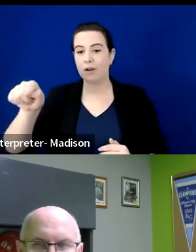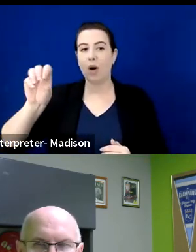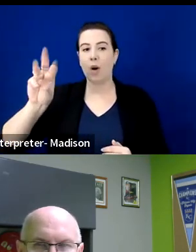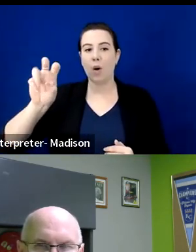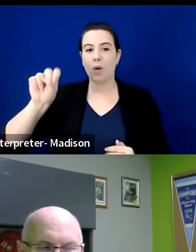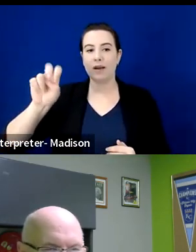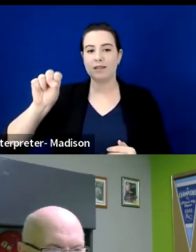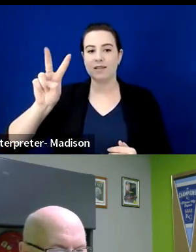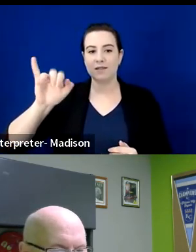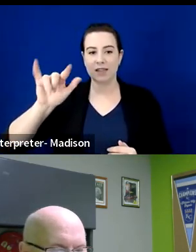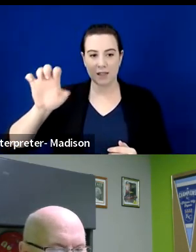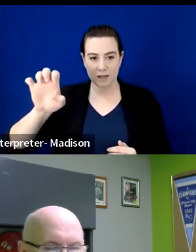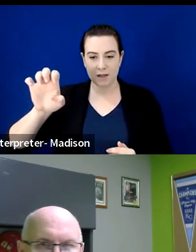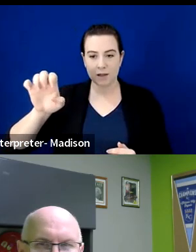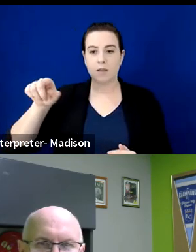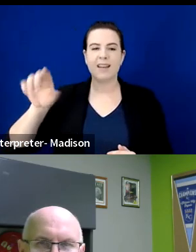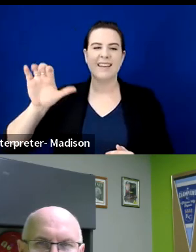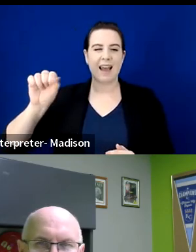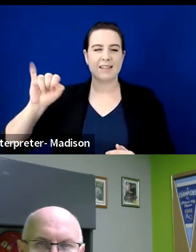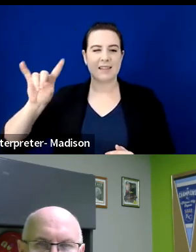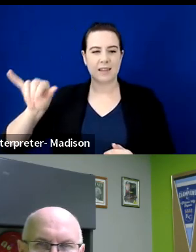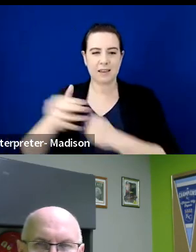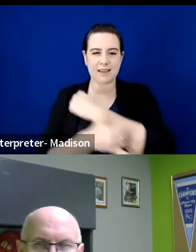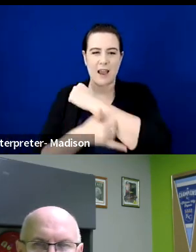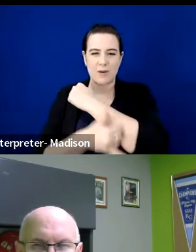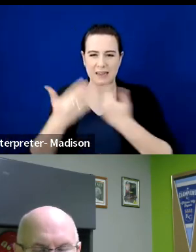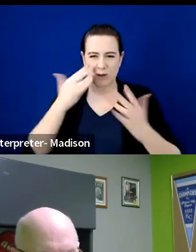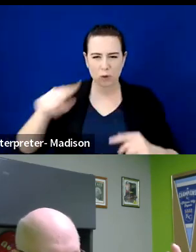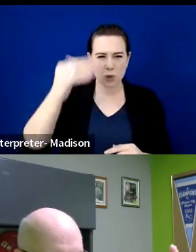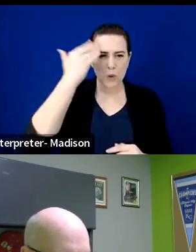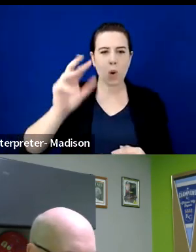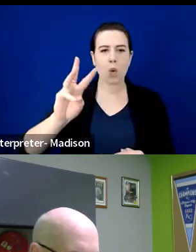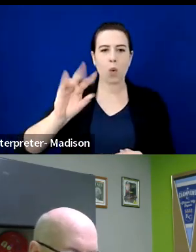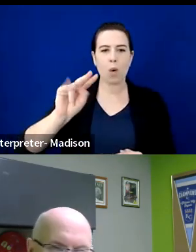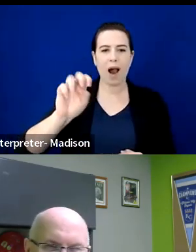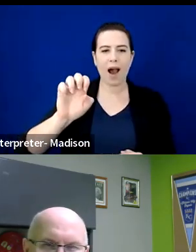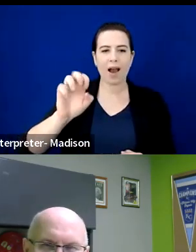One of my counties is less than 10,000 in population.